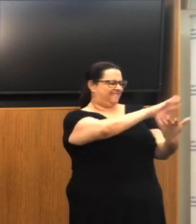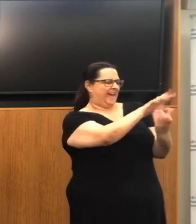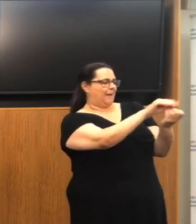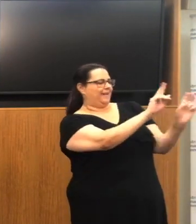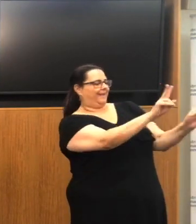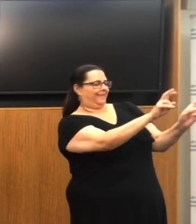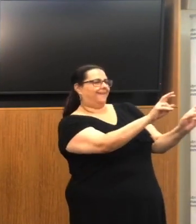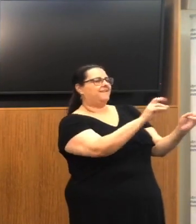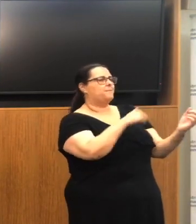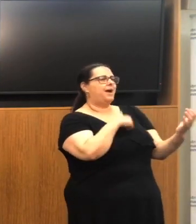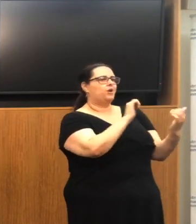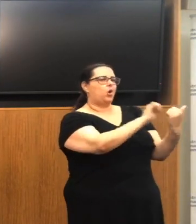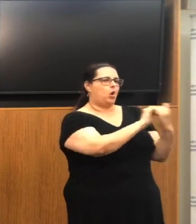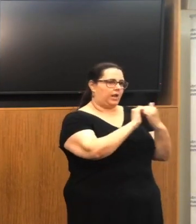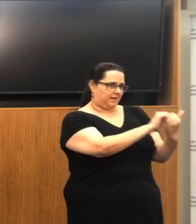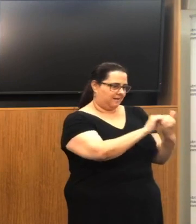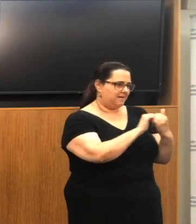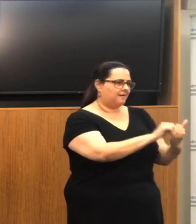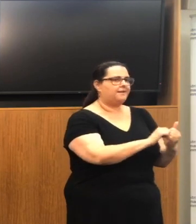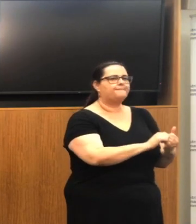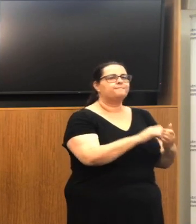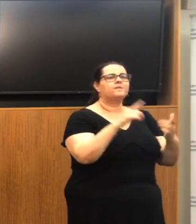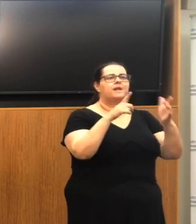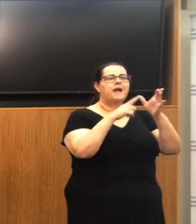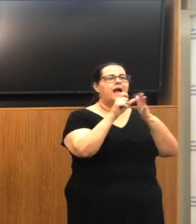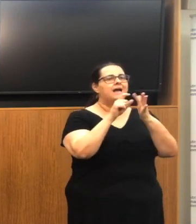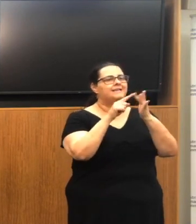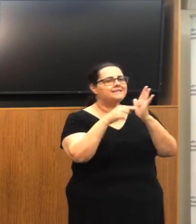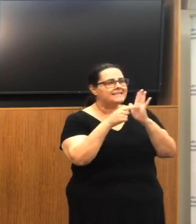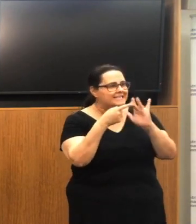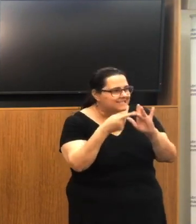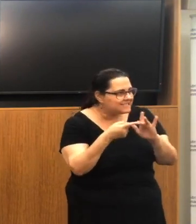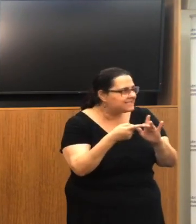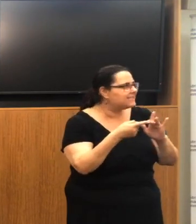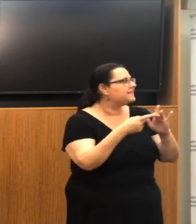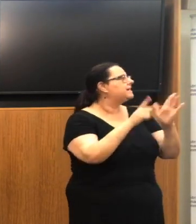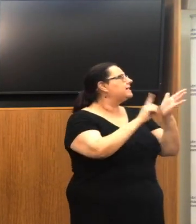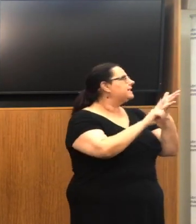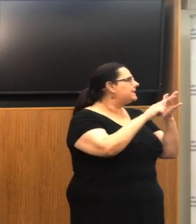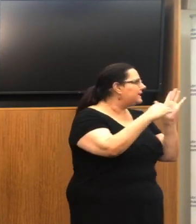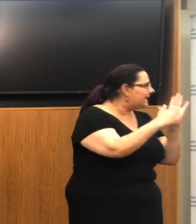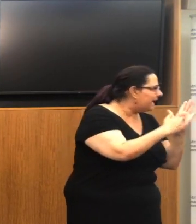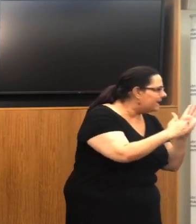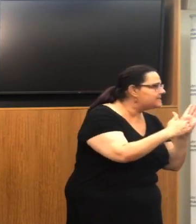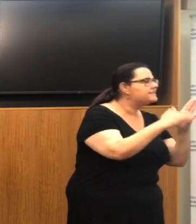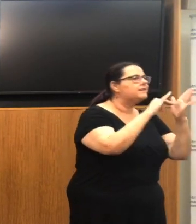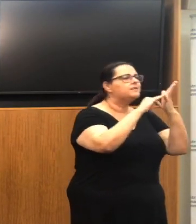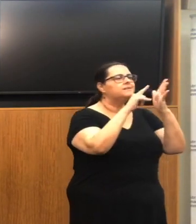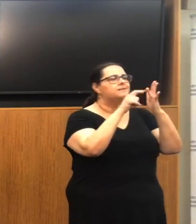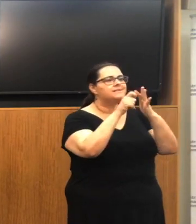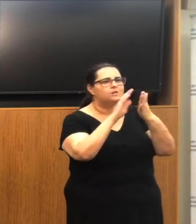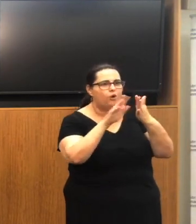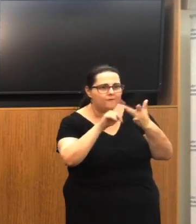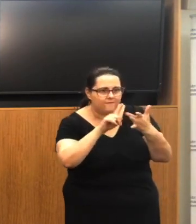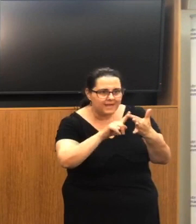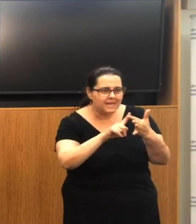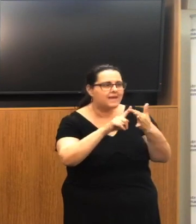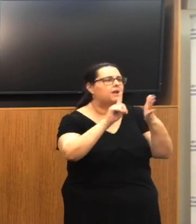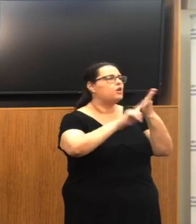But I particularly want to draw attention to Adeehi, to Liz, to Sophie, and to Lauren who have all worked